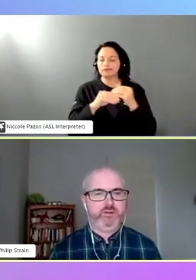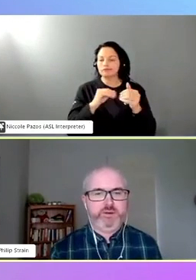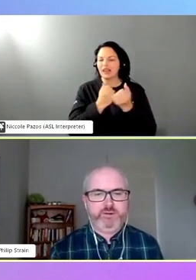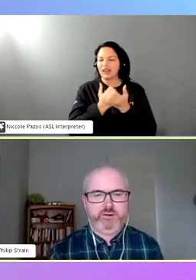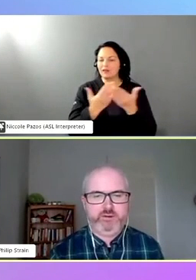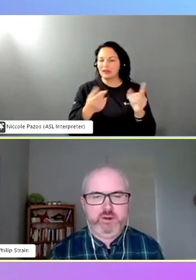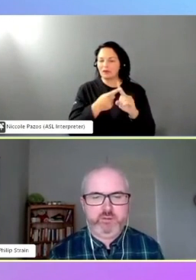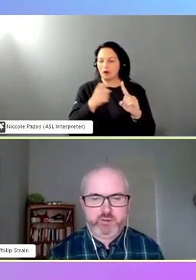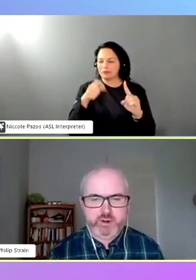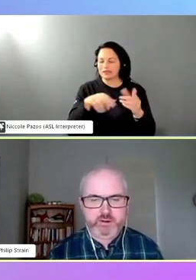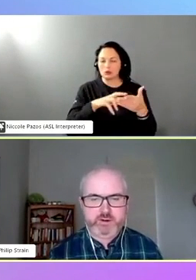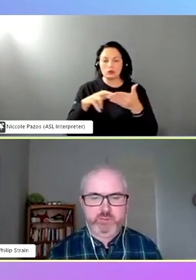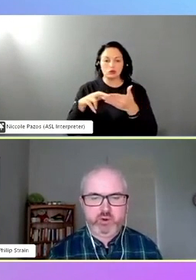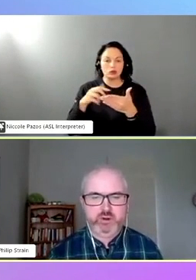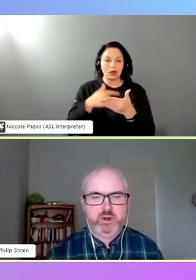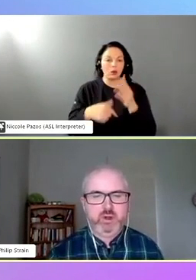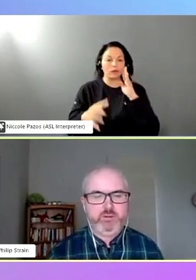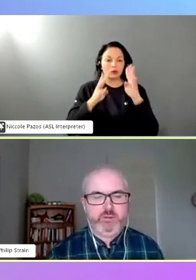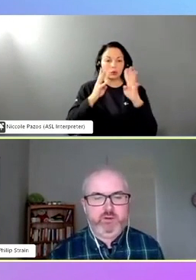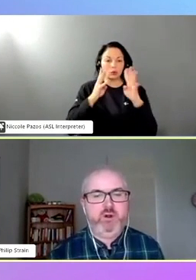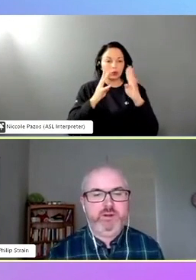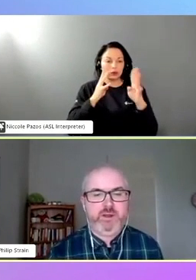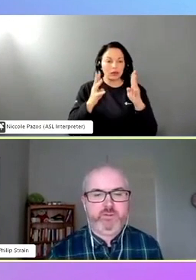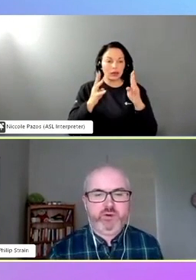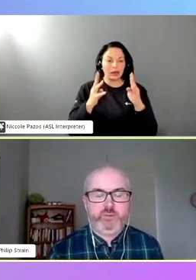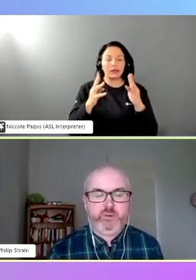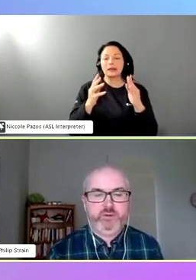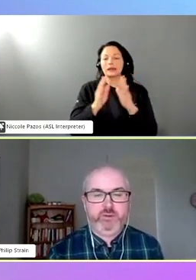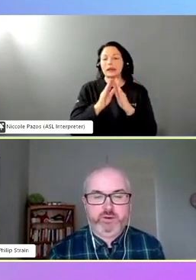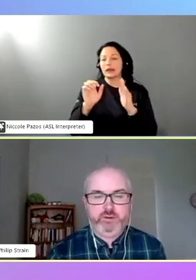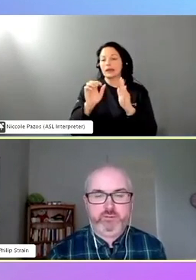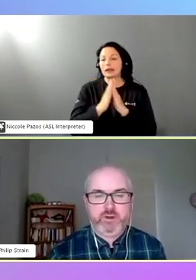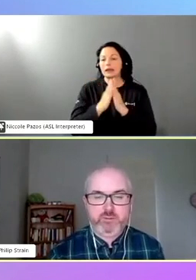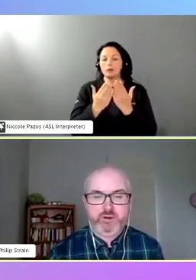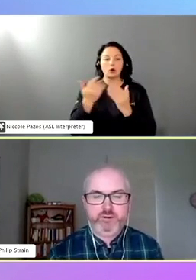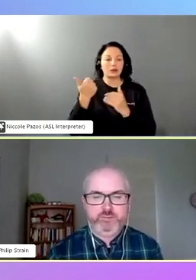will be available, but just for the objects which are inside of the container itself.